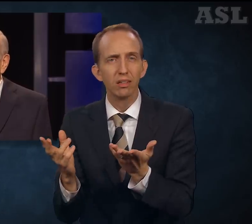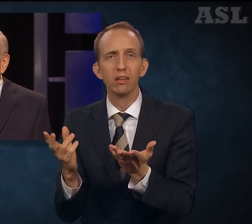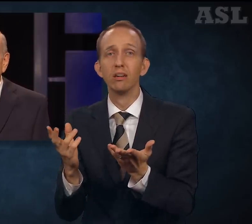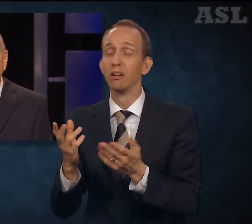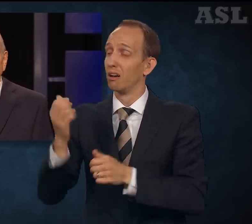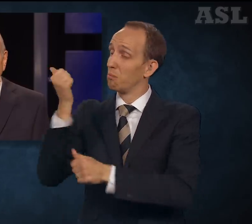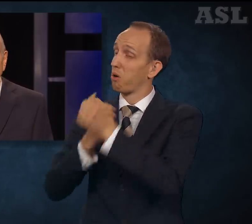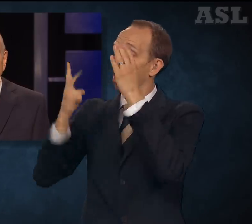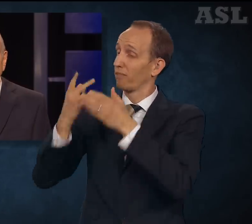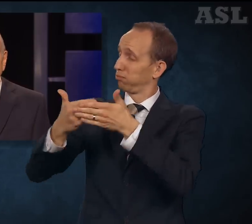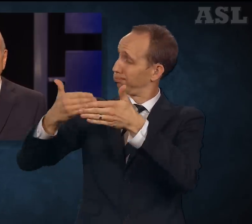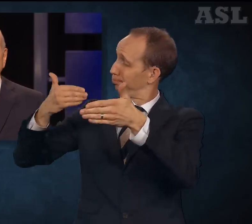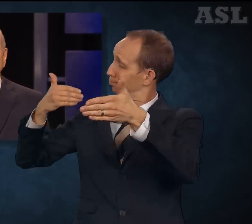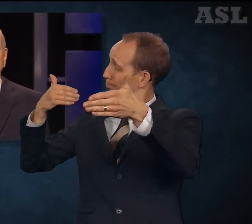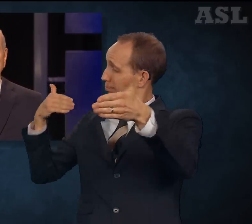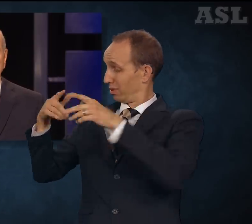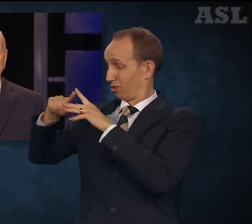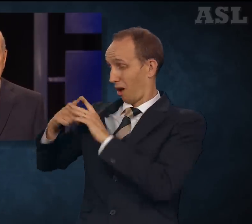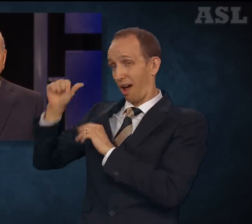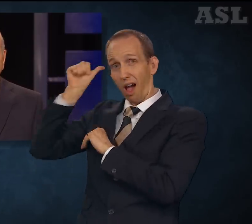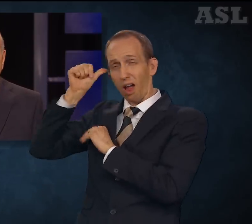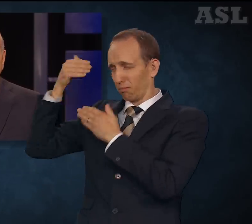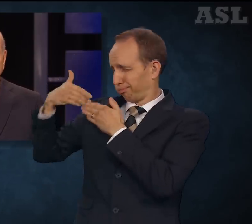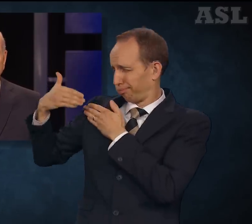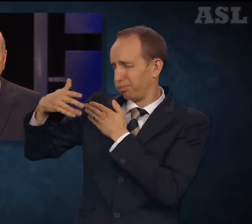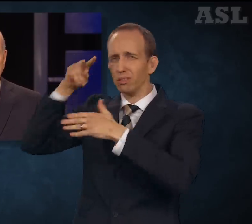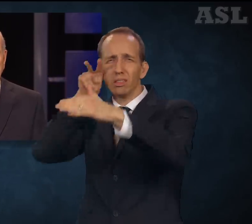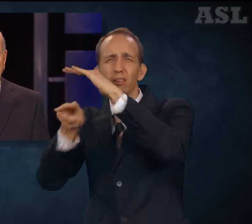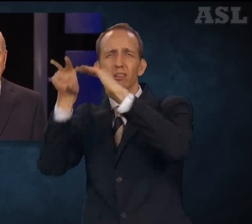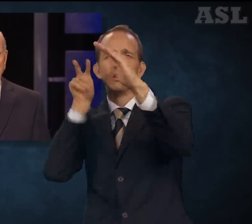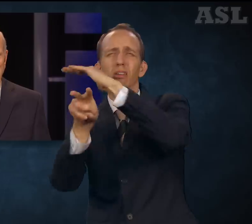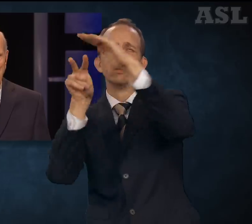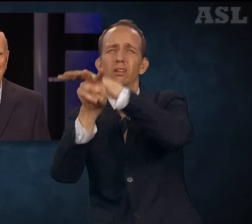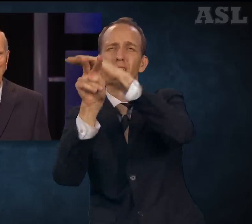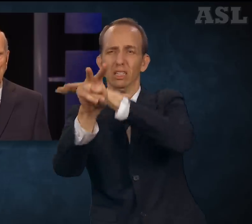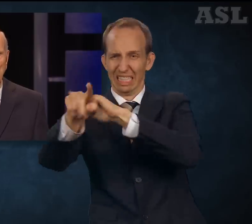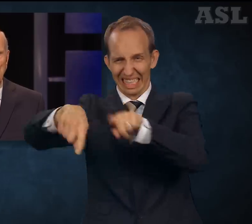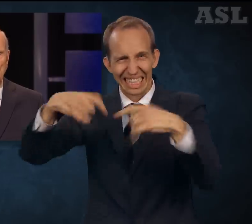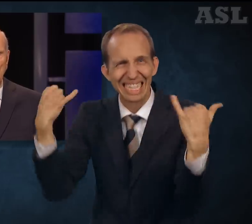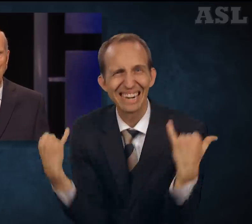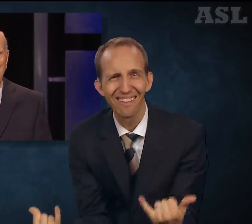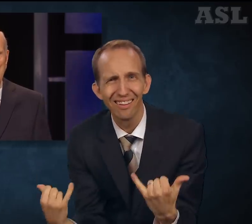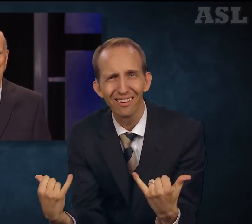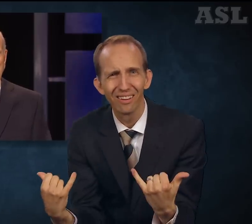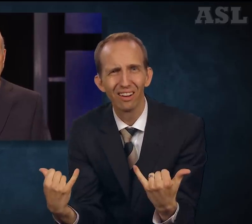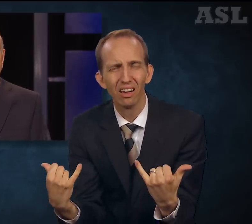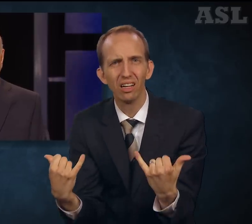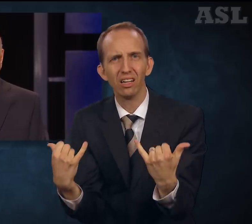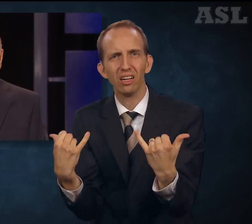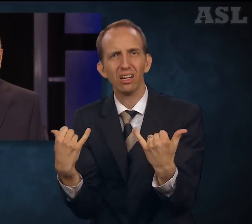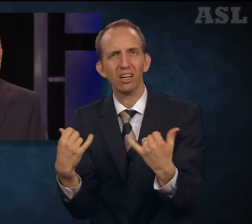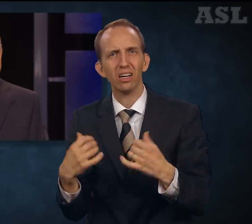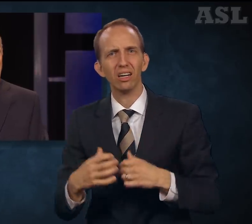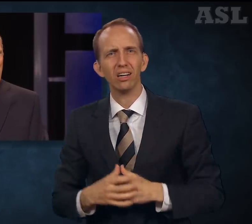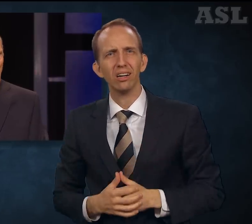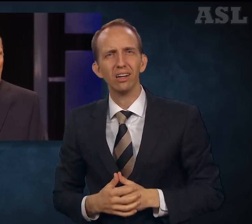PROPHET COMMENCING WITH ADAM HAS SEEN OUR DAY.